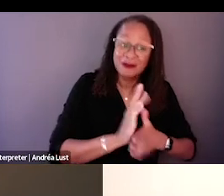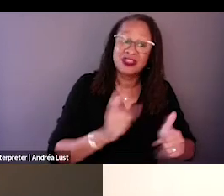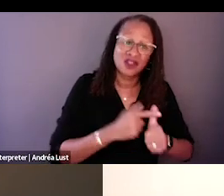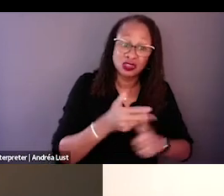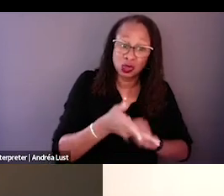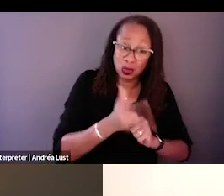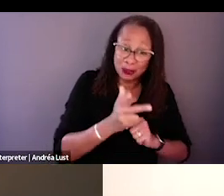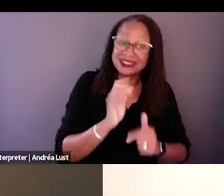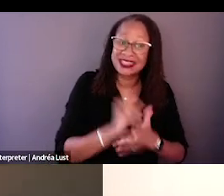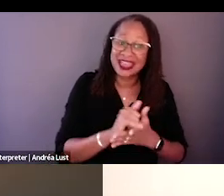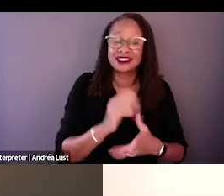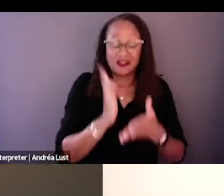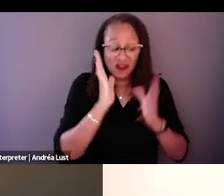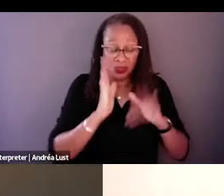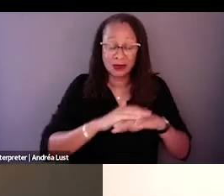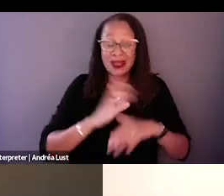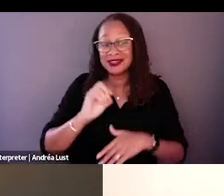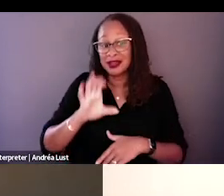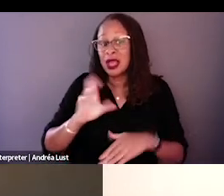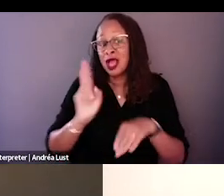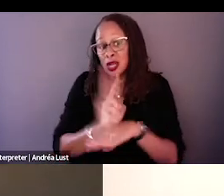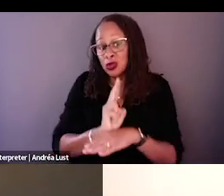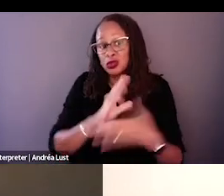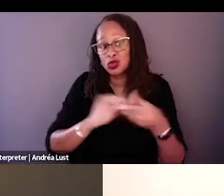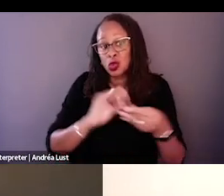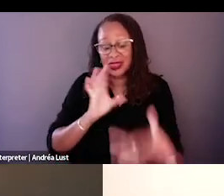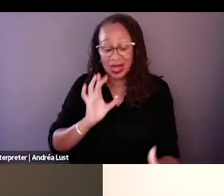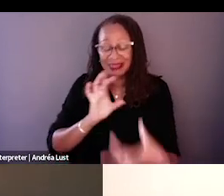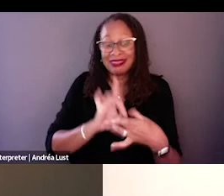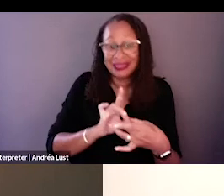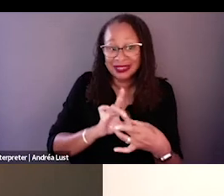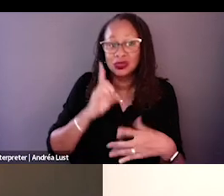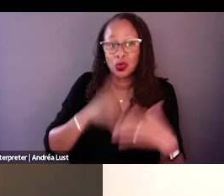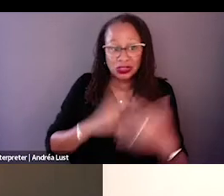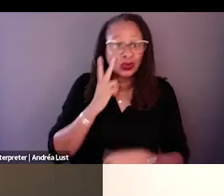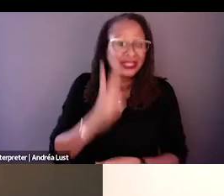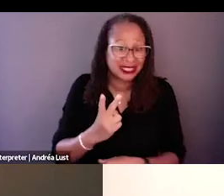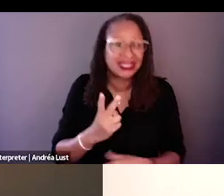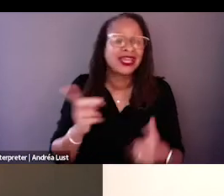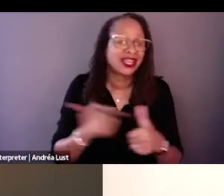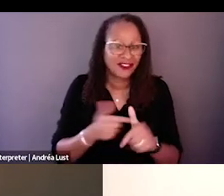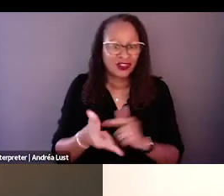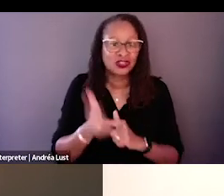visit the court. Additional research with a Polish researcher.